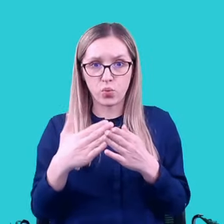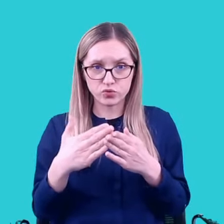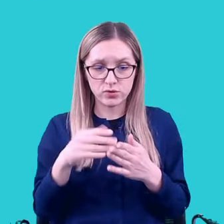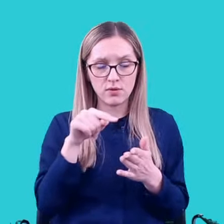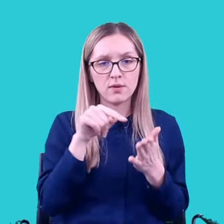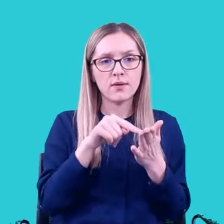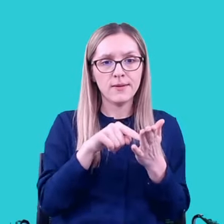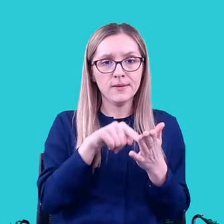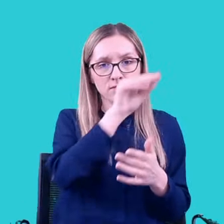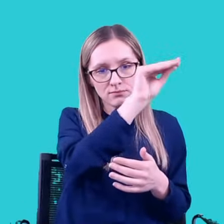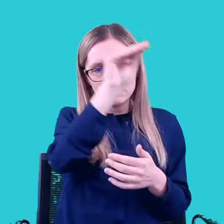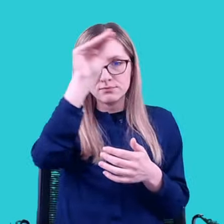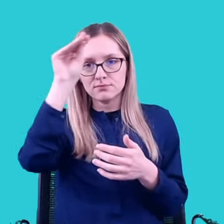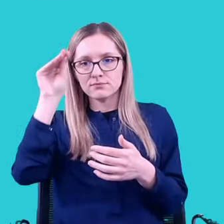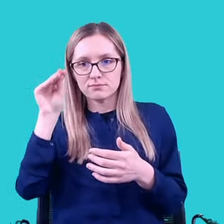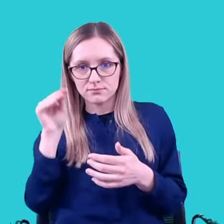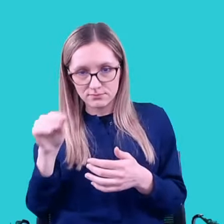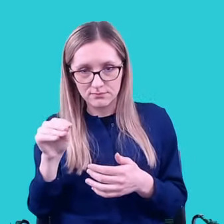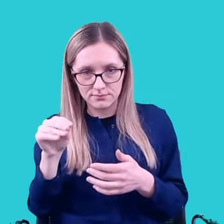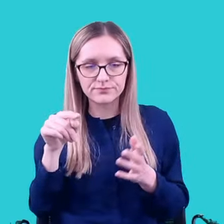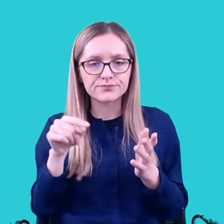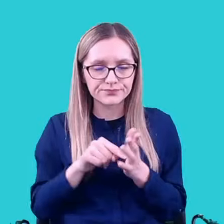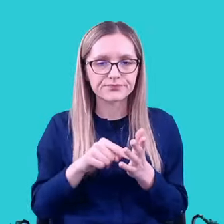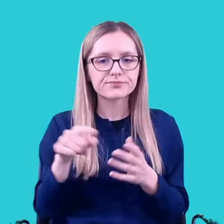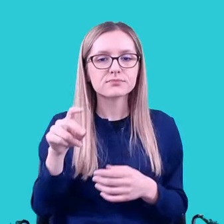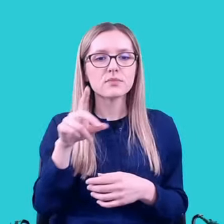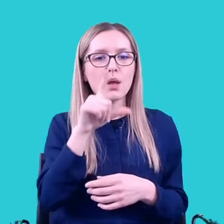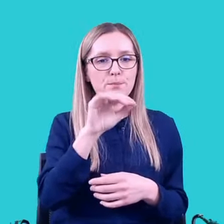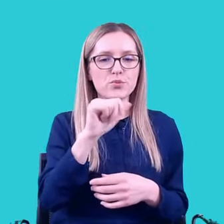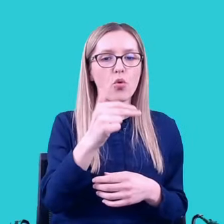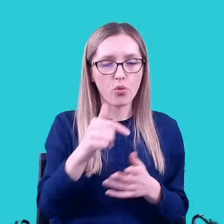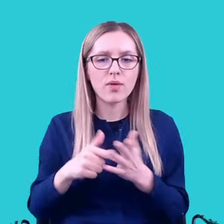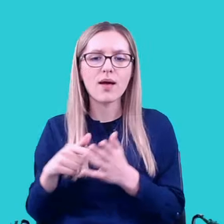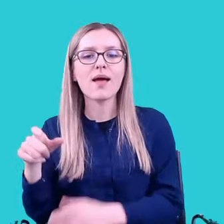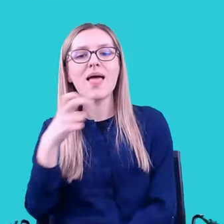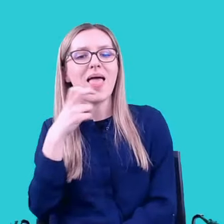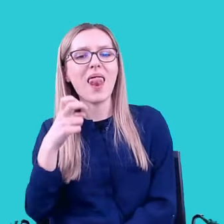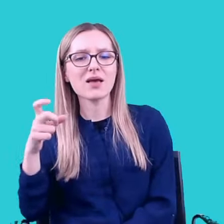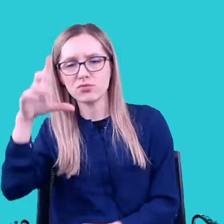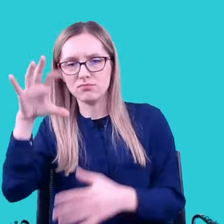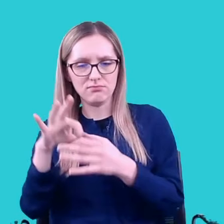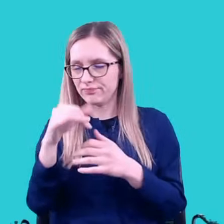Electrons can't, as the membrane doesn't let electrons pass, only protons.